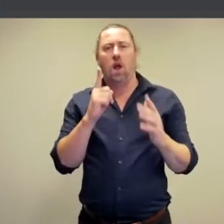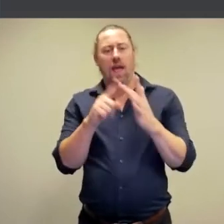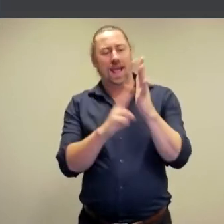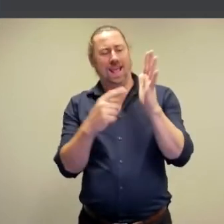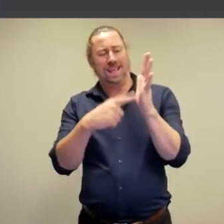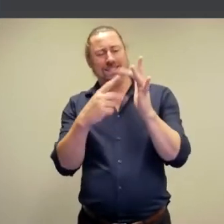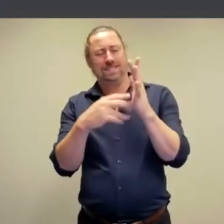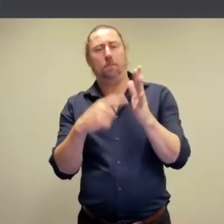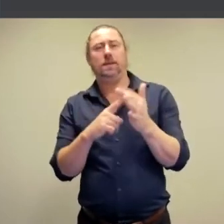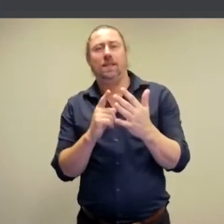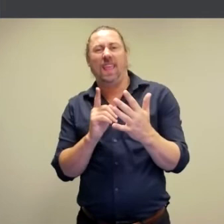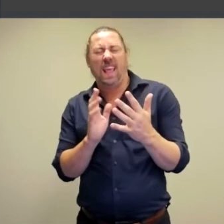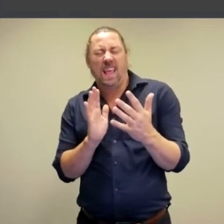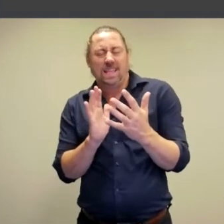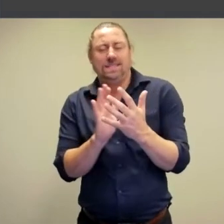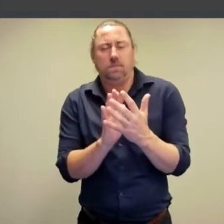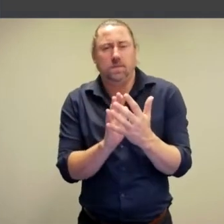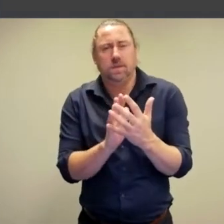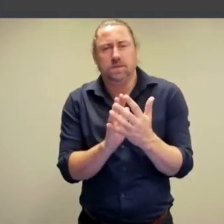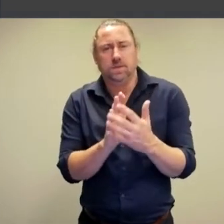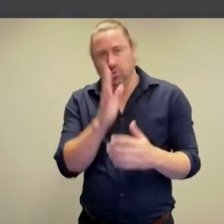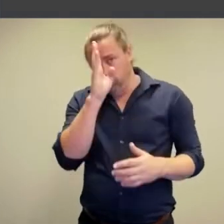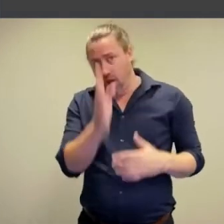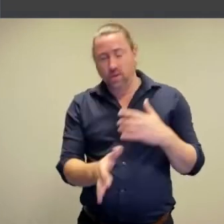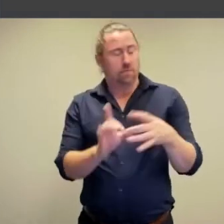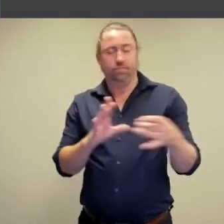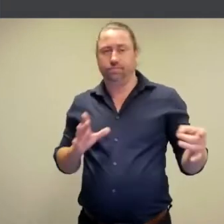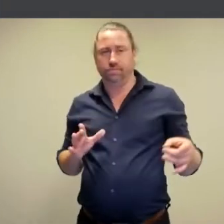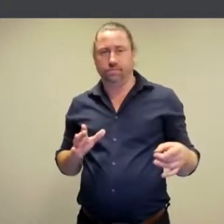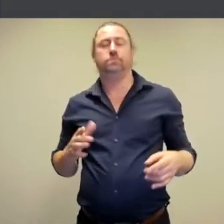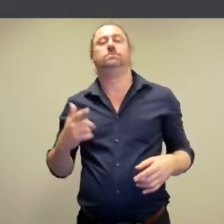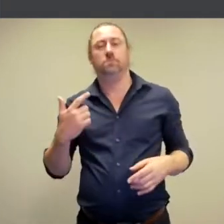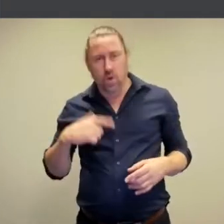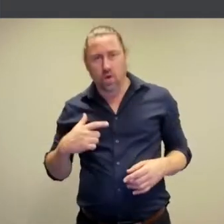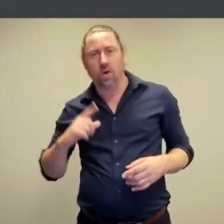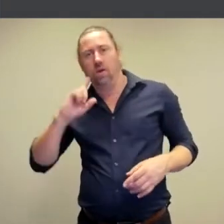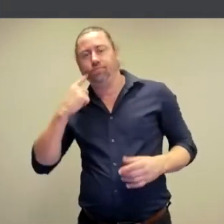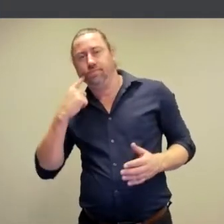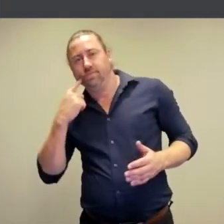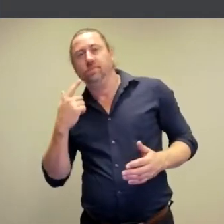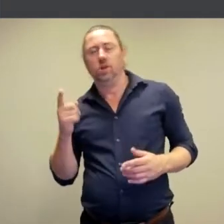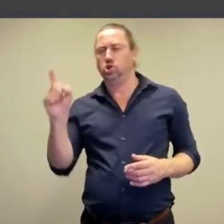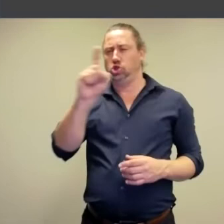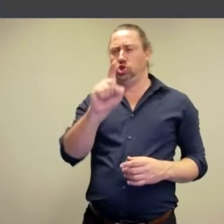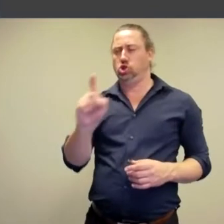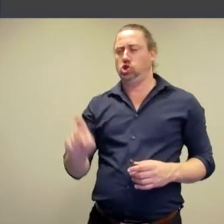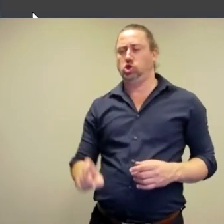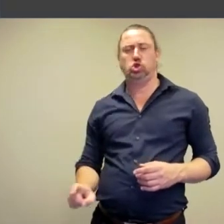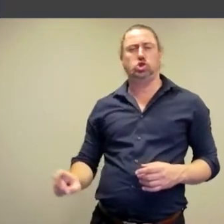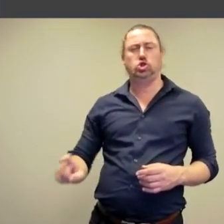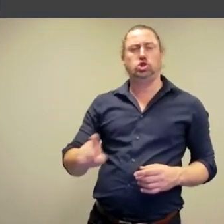is immediately undone by